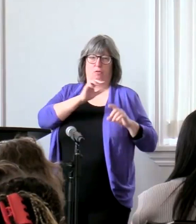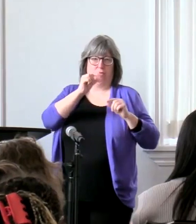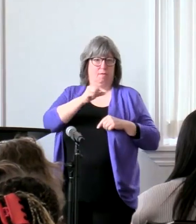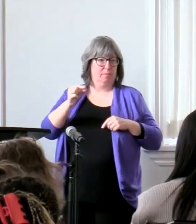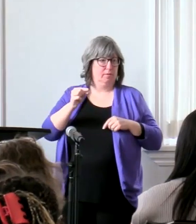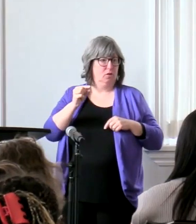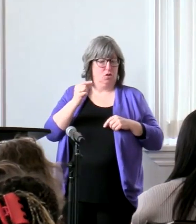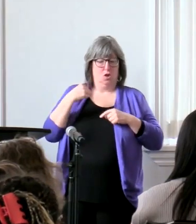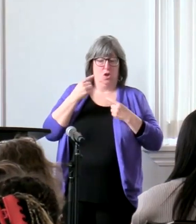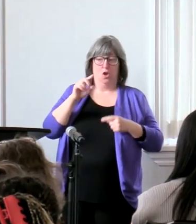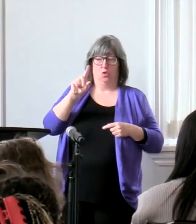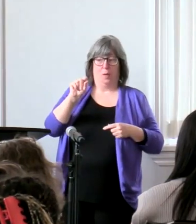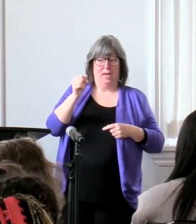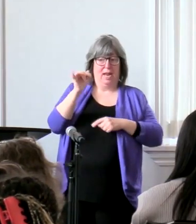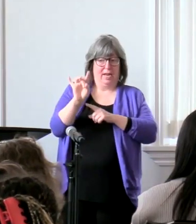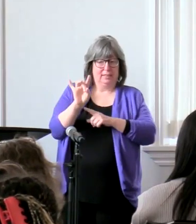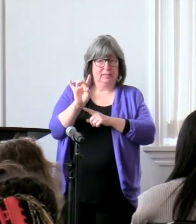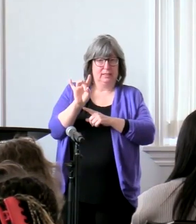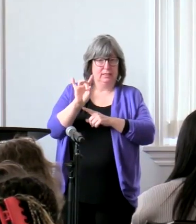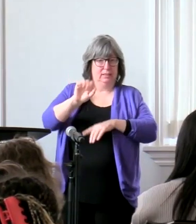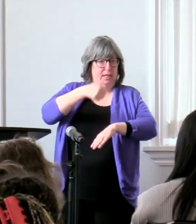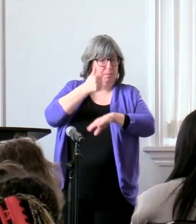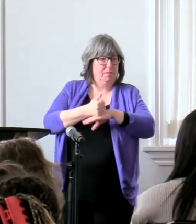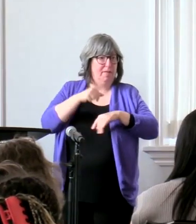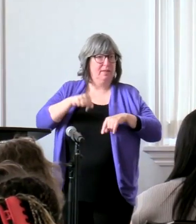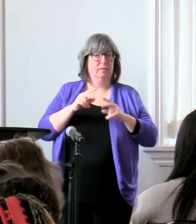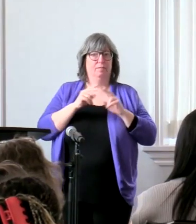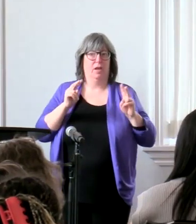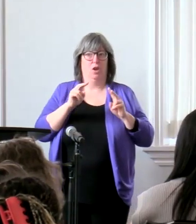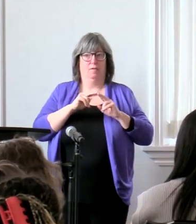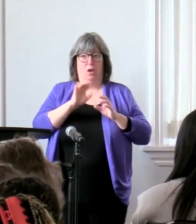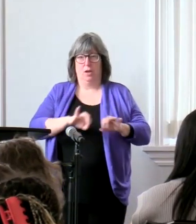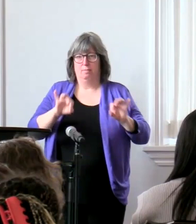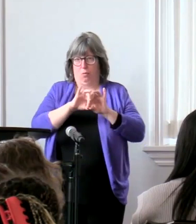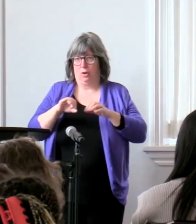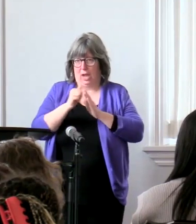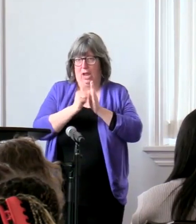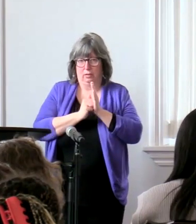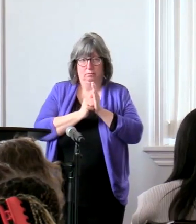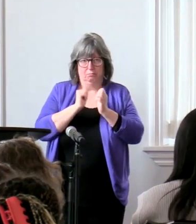who in 2018 implemented in very, very important act.